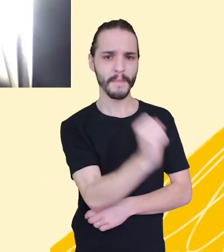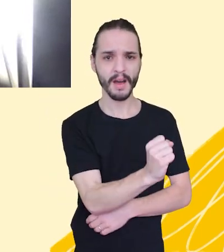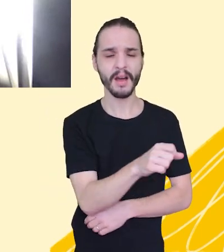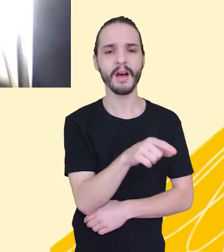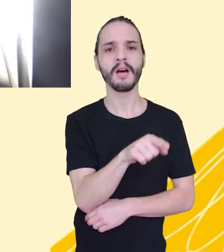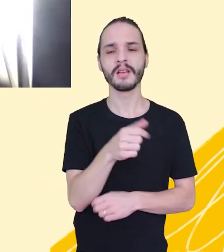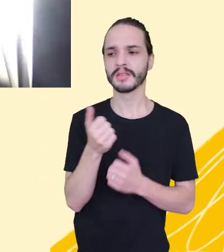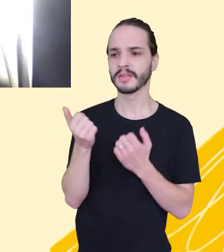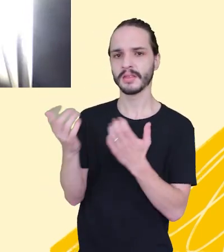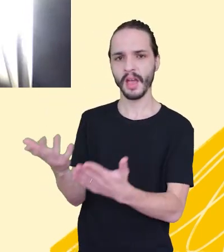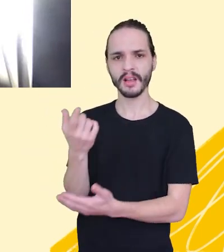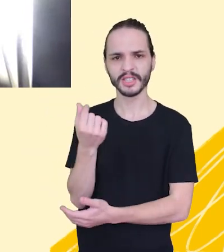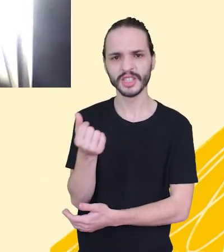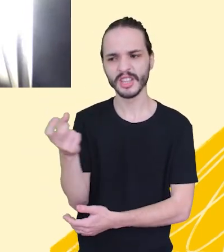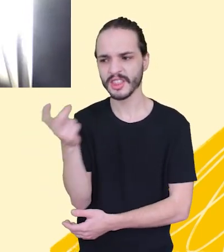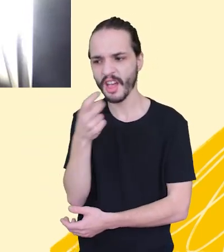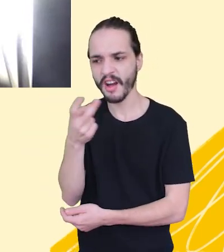There's so much action.